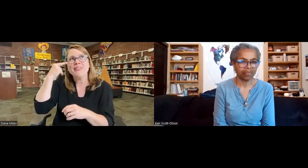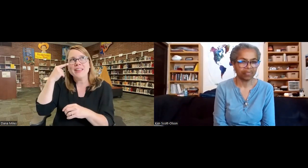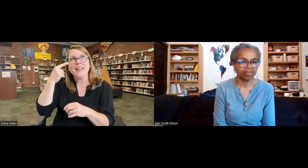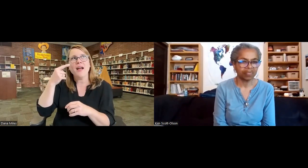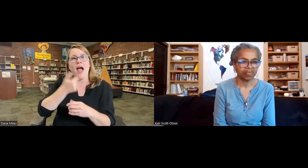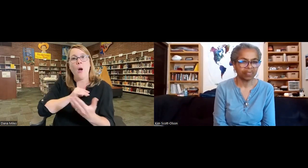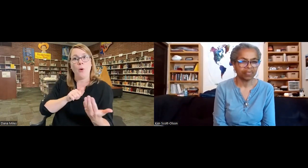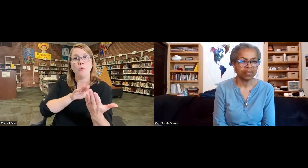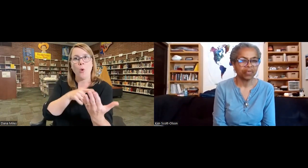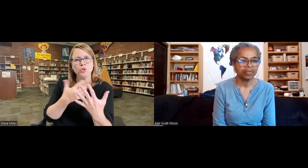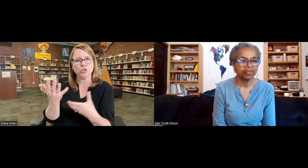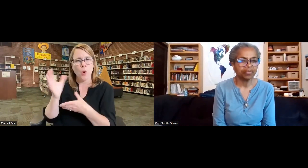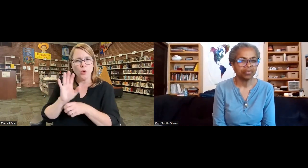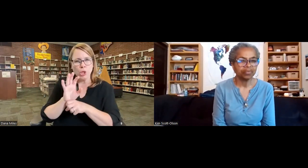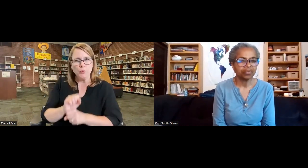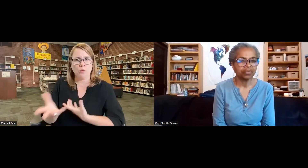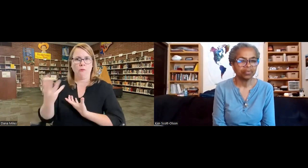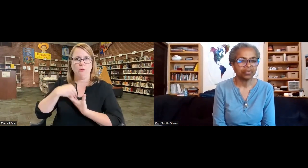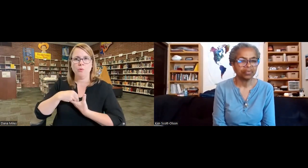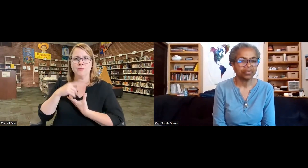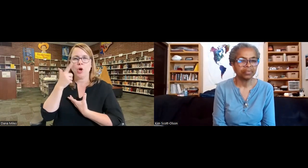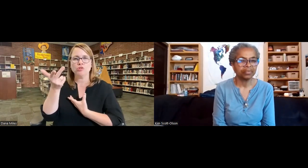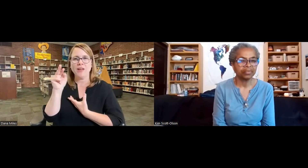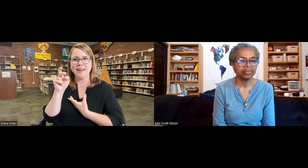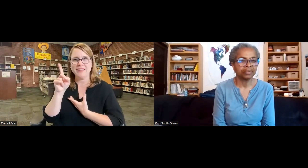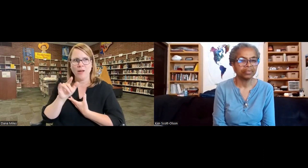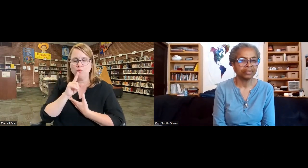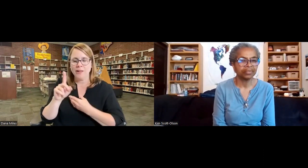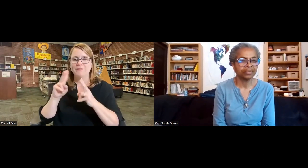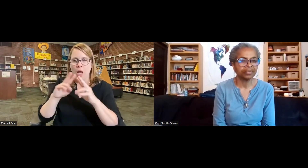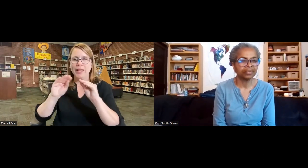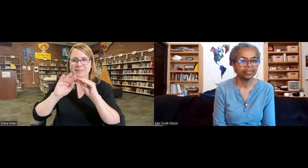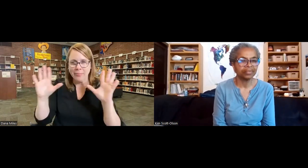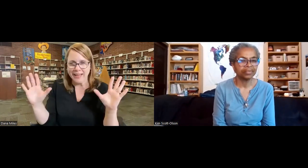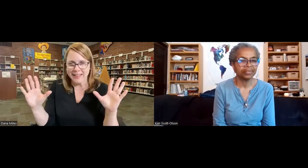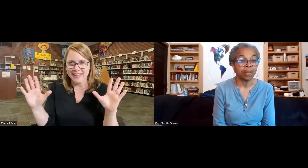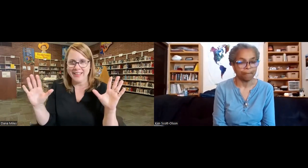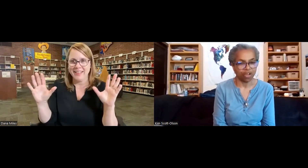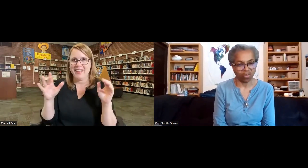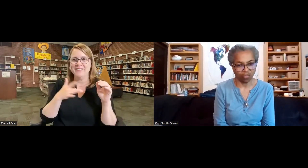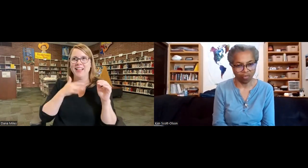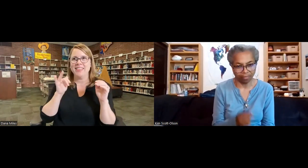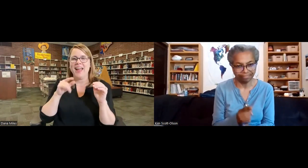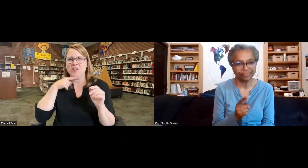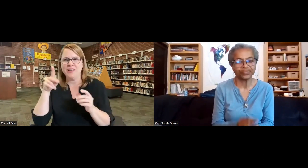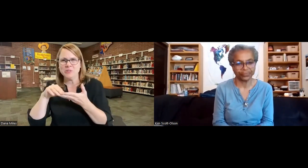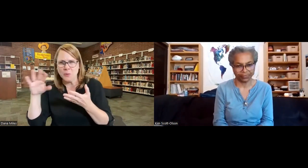Because I think we’re so accustomed to our approach that we take it for granted. We’re very clear in our instruction in a way